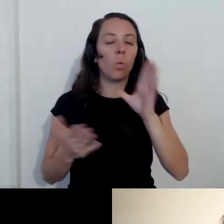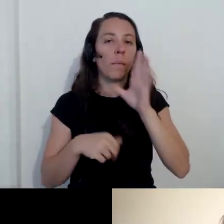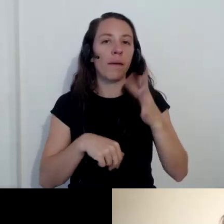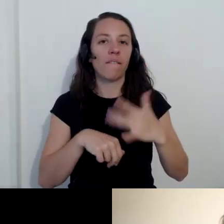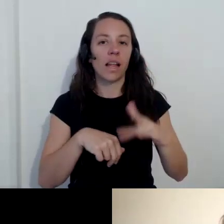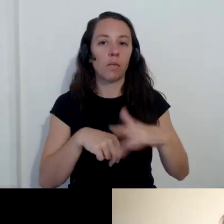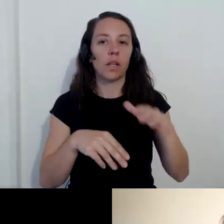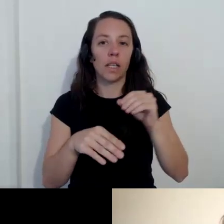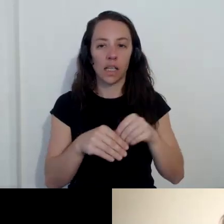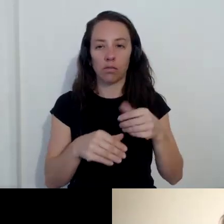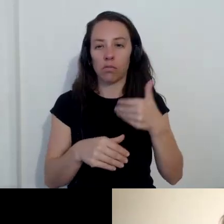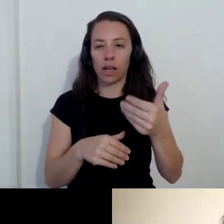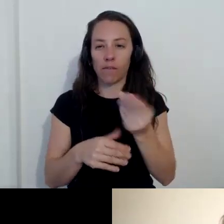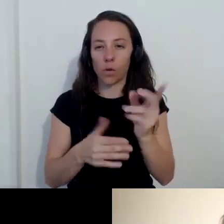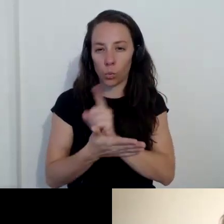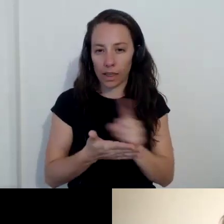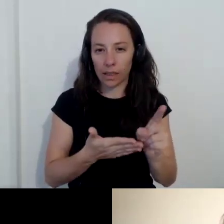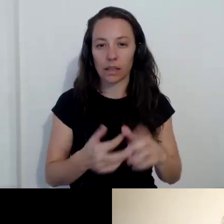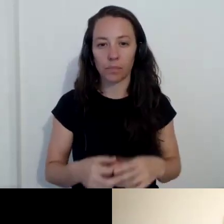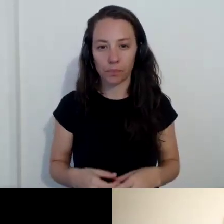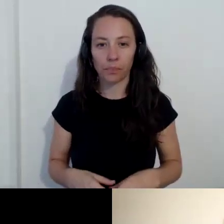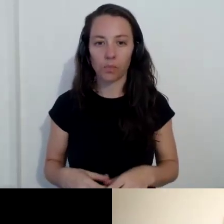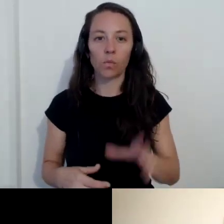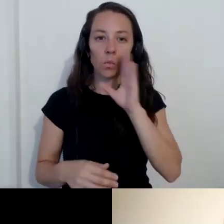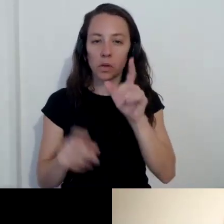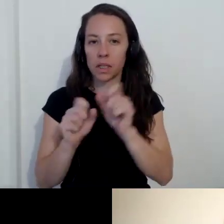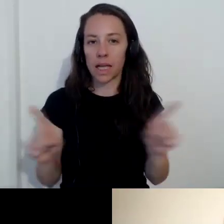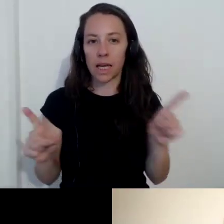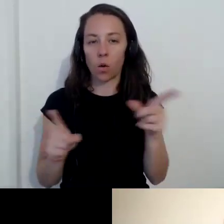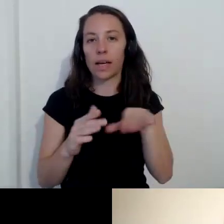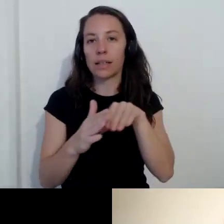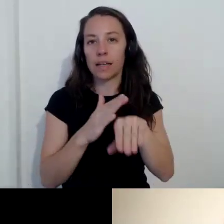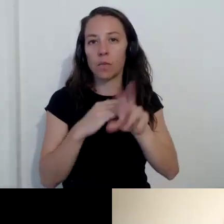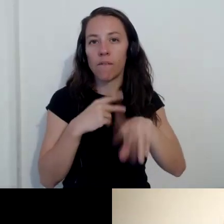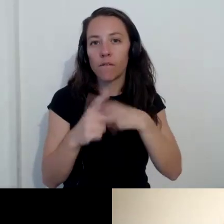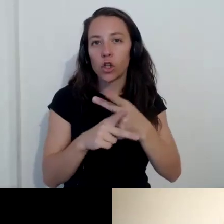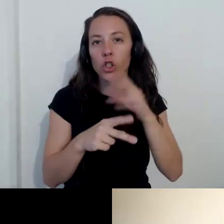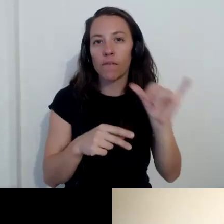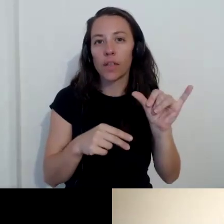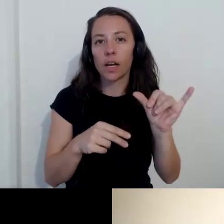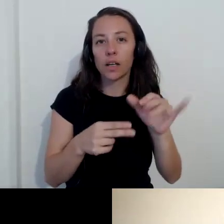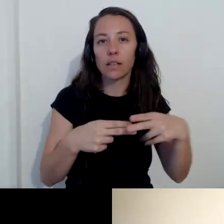We will send out accessible versions of the slides and links to the recording.